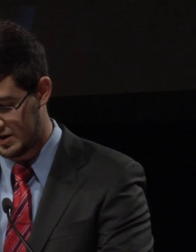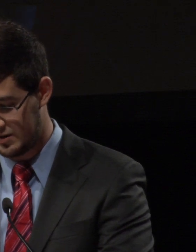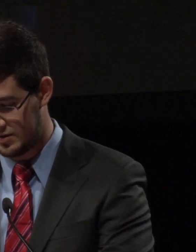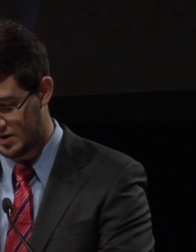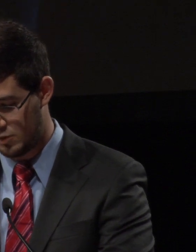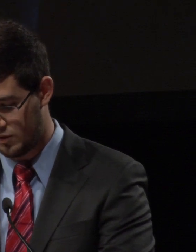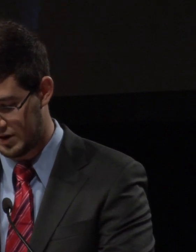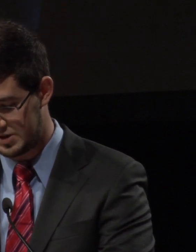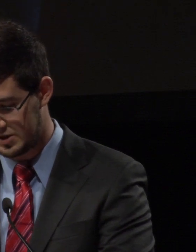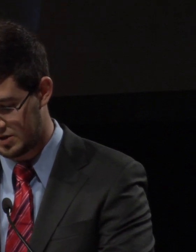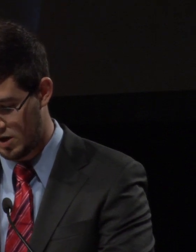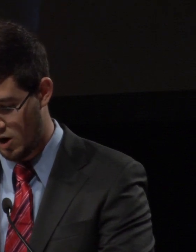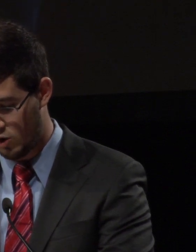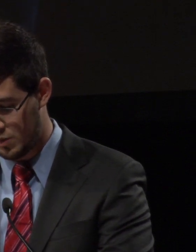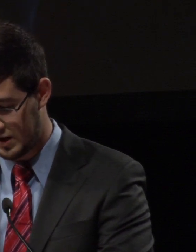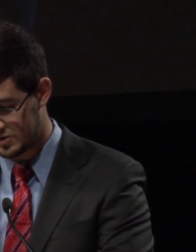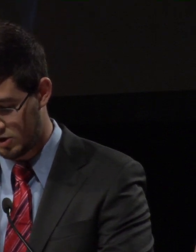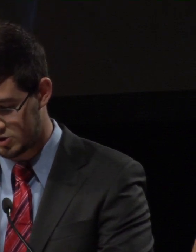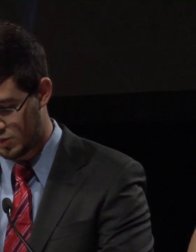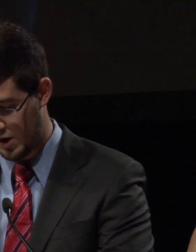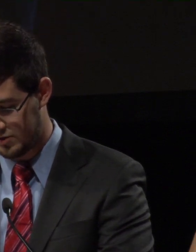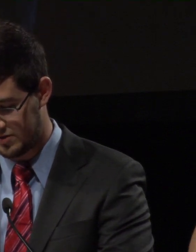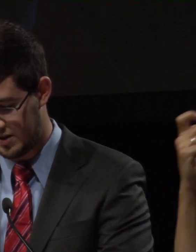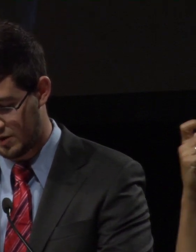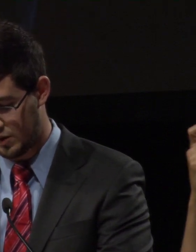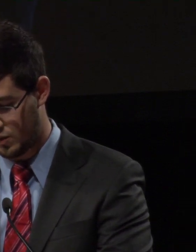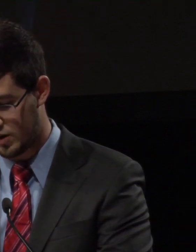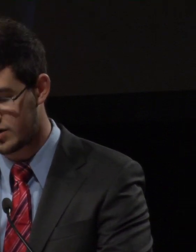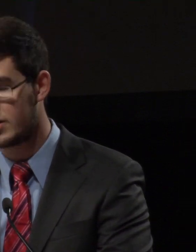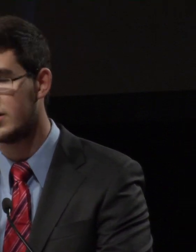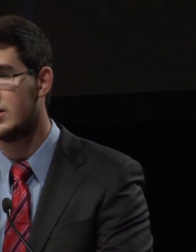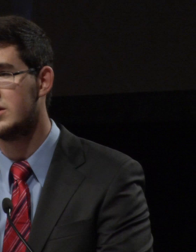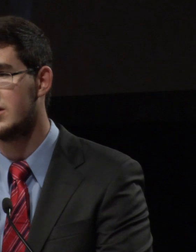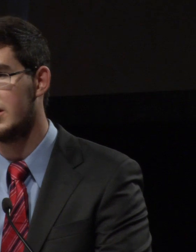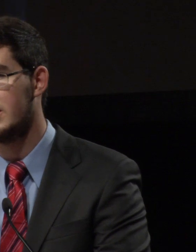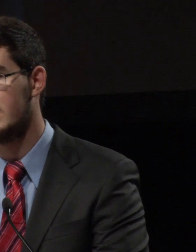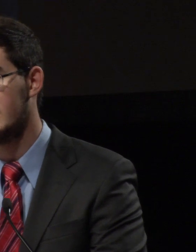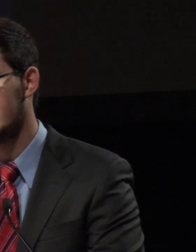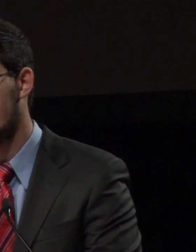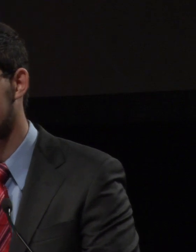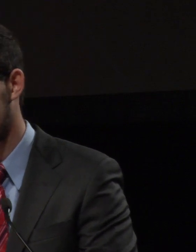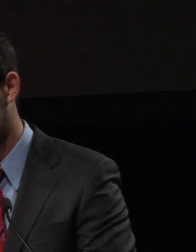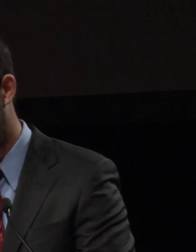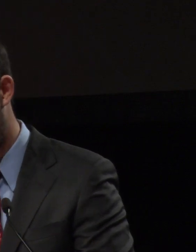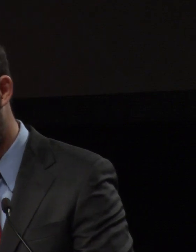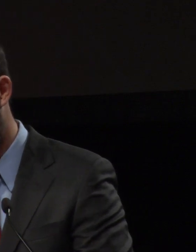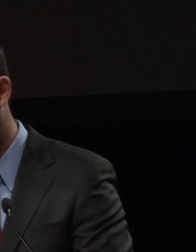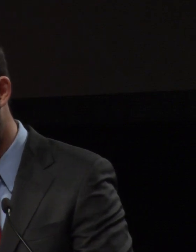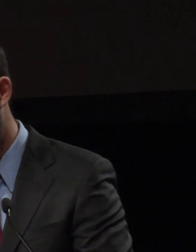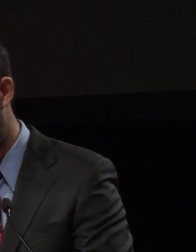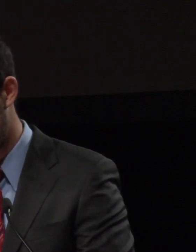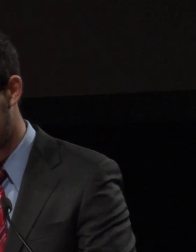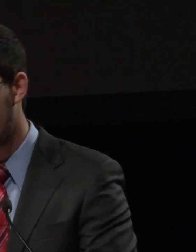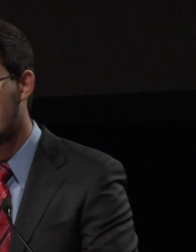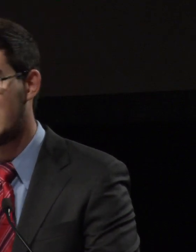IDEAS AND MOTIVATION ARE WHAT MAKES US ALL PROUD TO SAY WE WORK, STUDY AND GRADUATE FROM RIT.